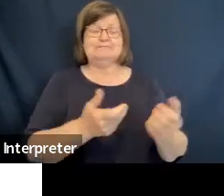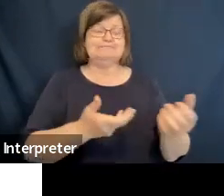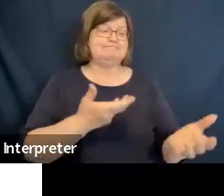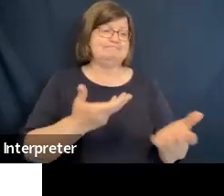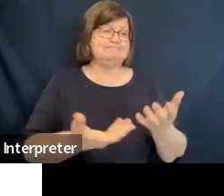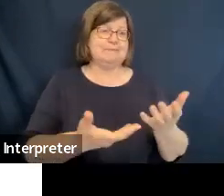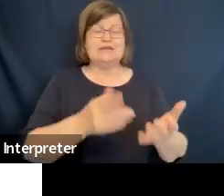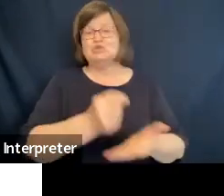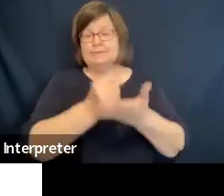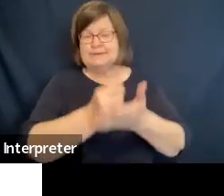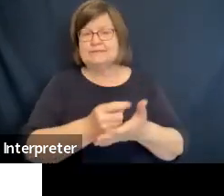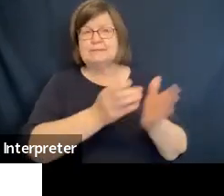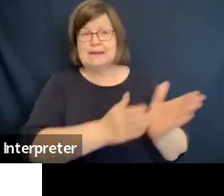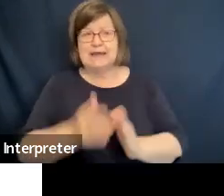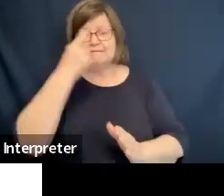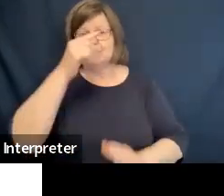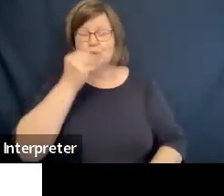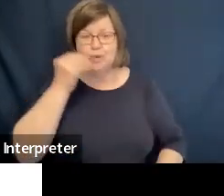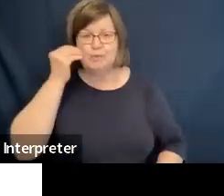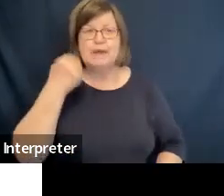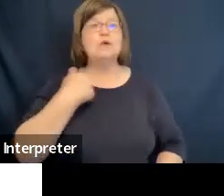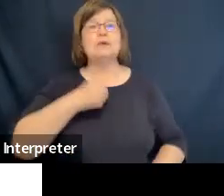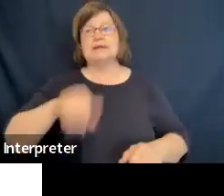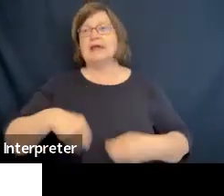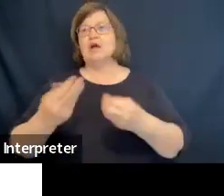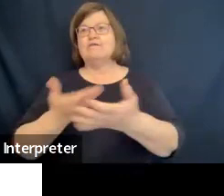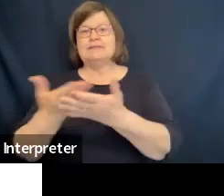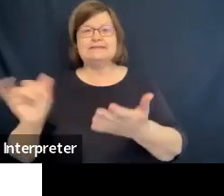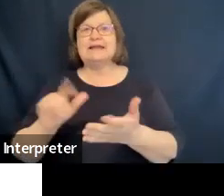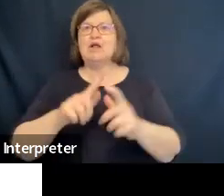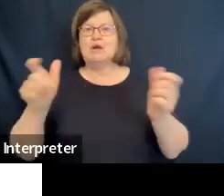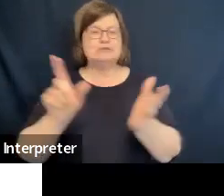treatment plan for home, we can offer things like large print. That doesn't take long to